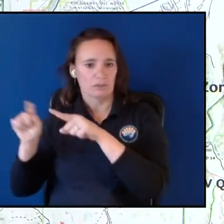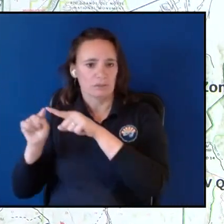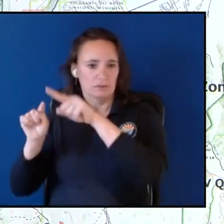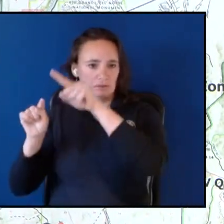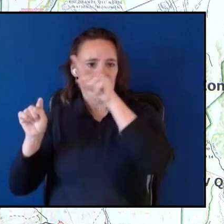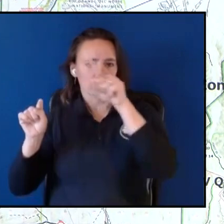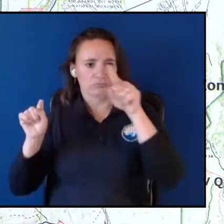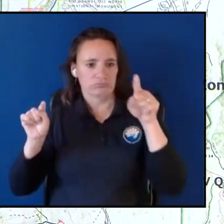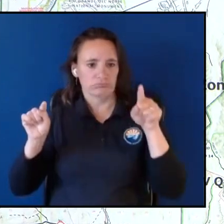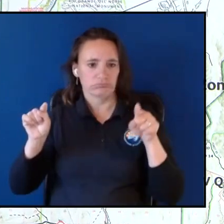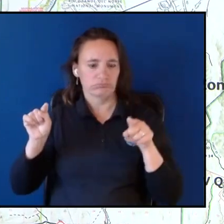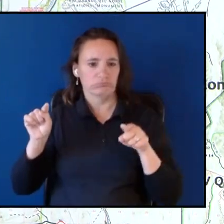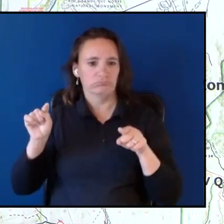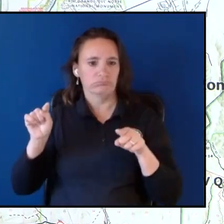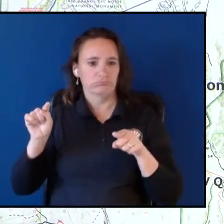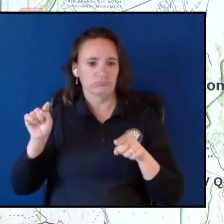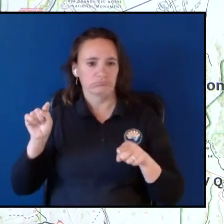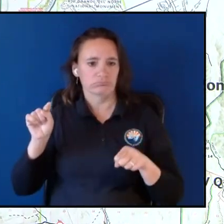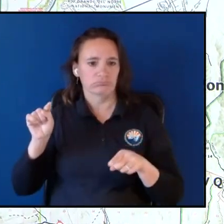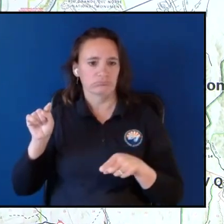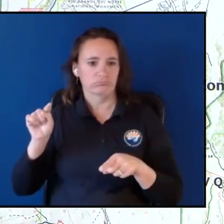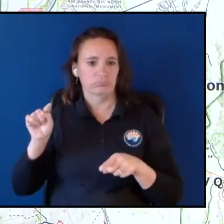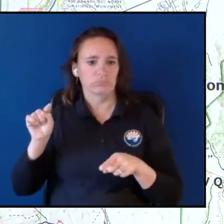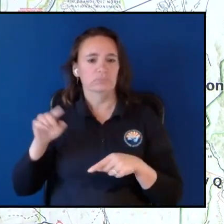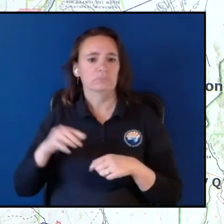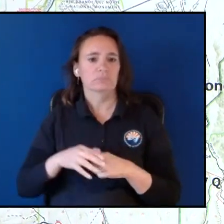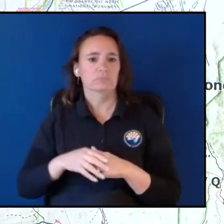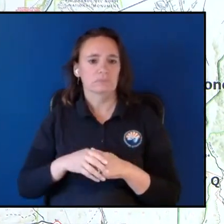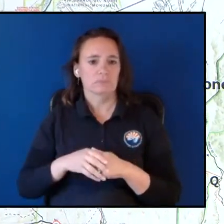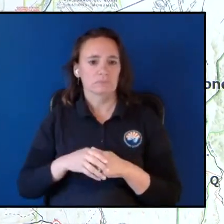perimeter there and then towards 518, then down south